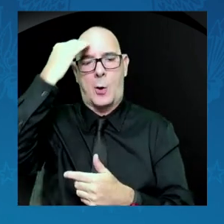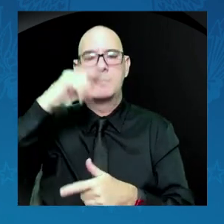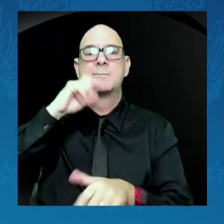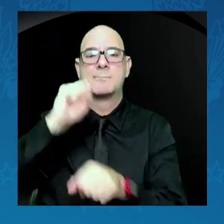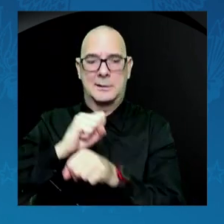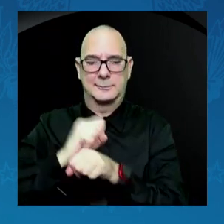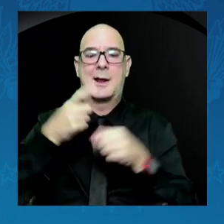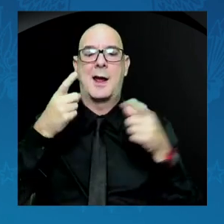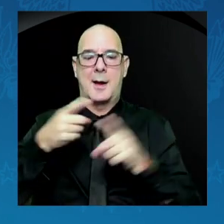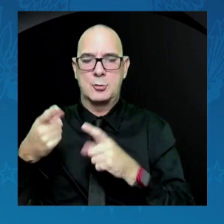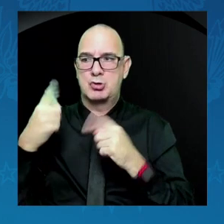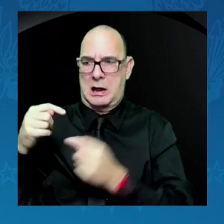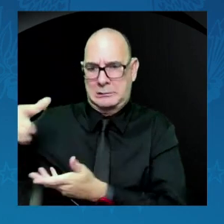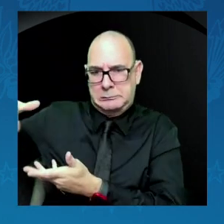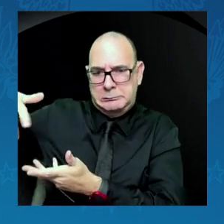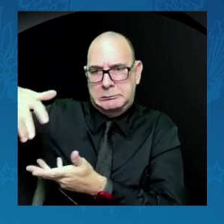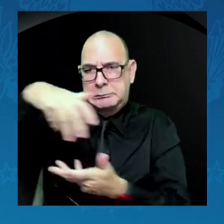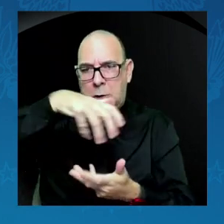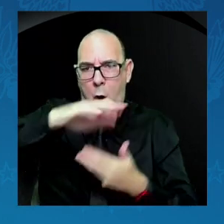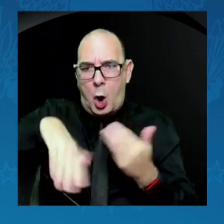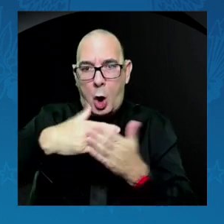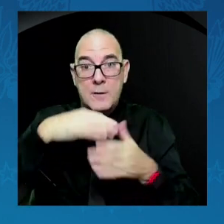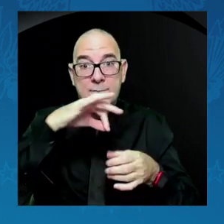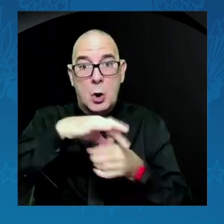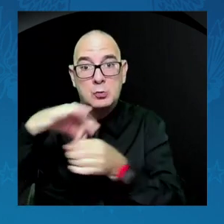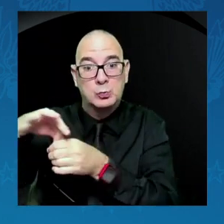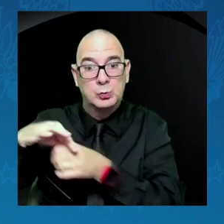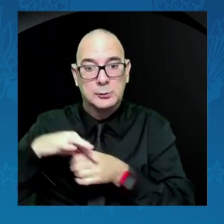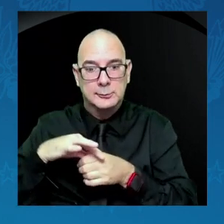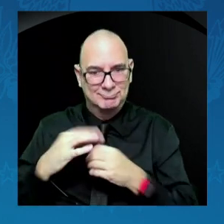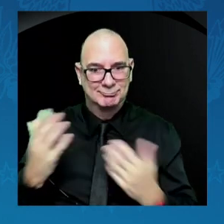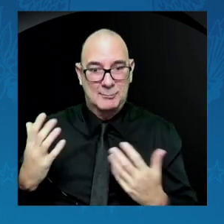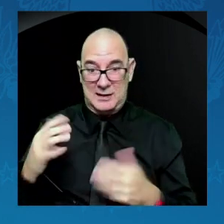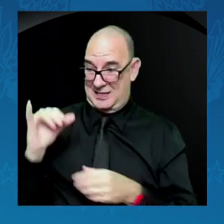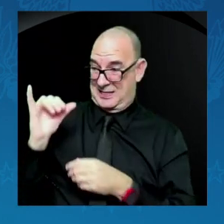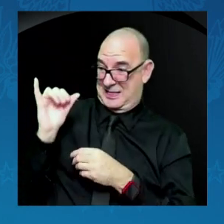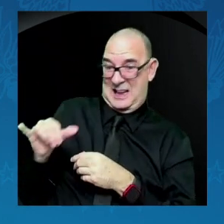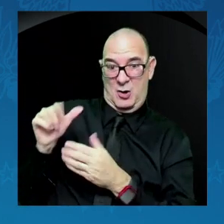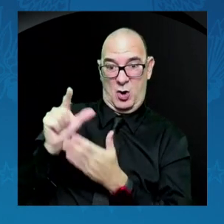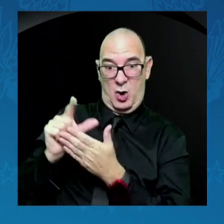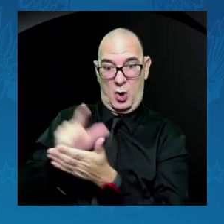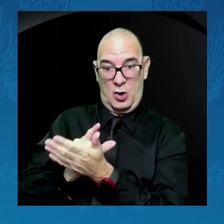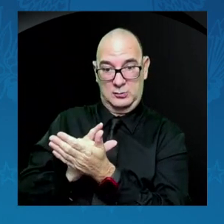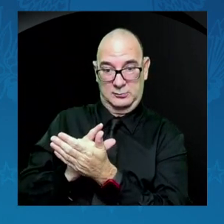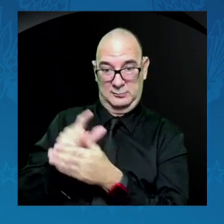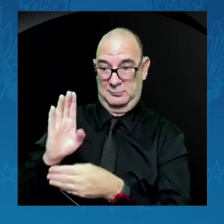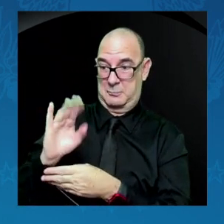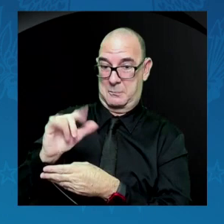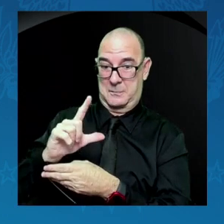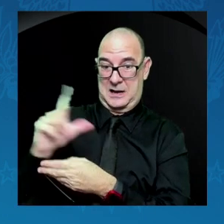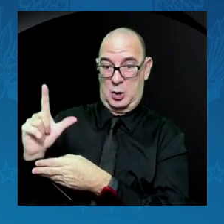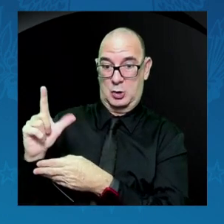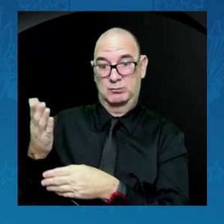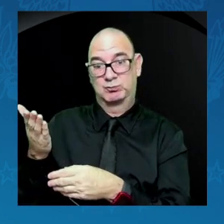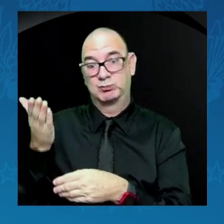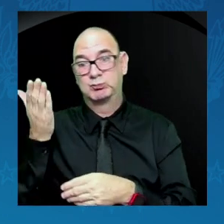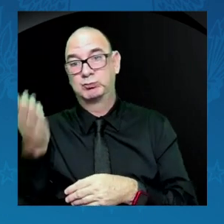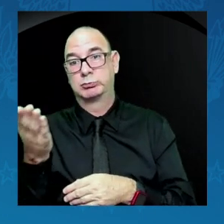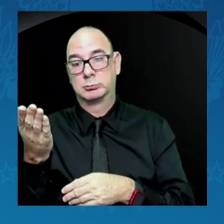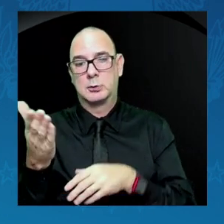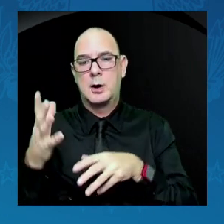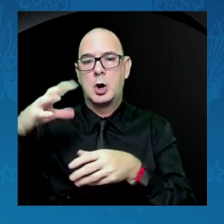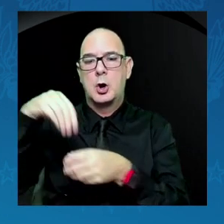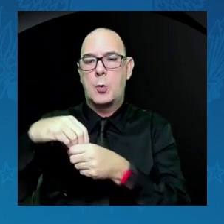Well, in that bill, there's 365 million more for NASA,